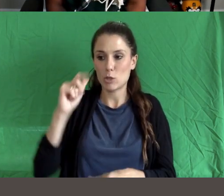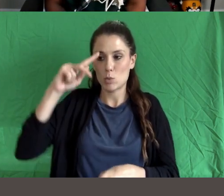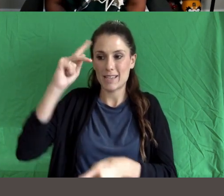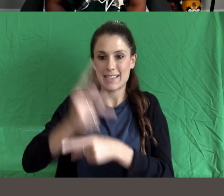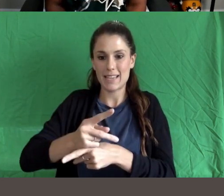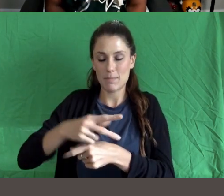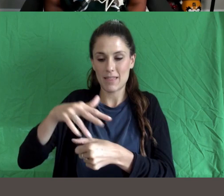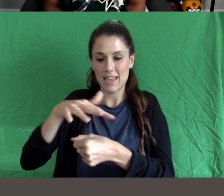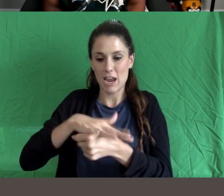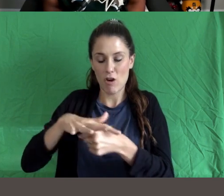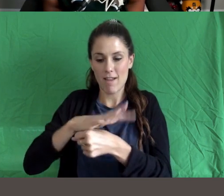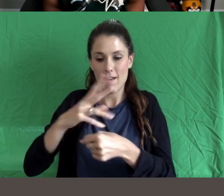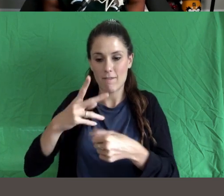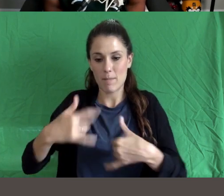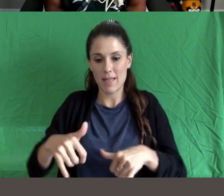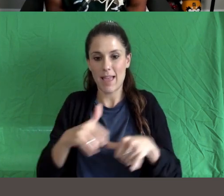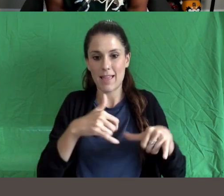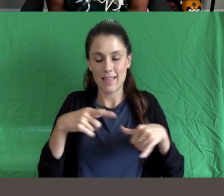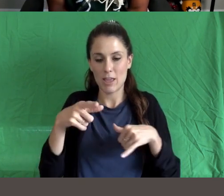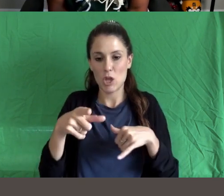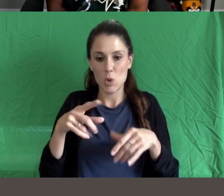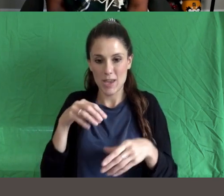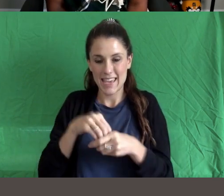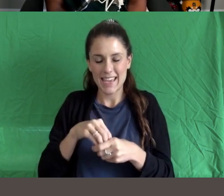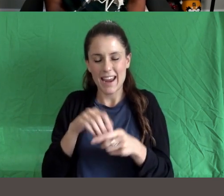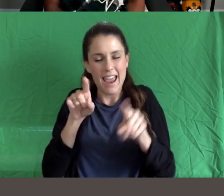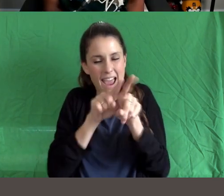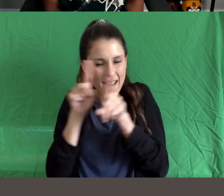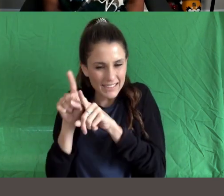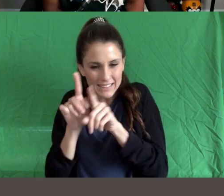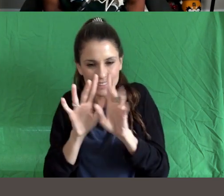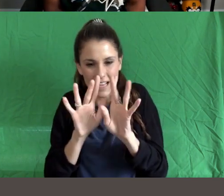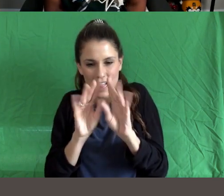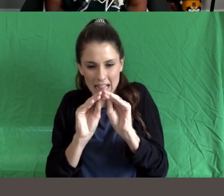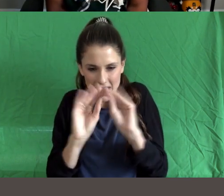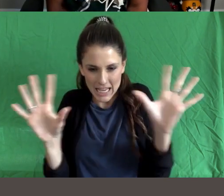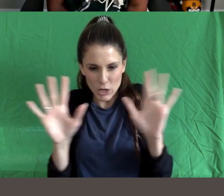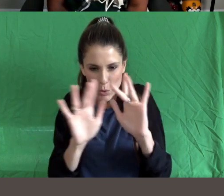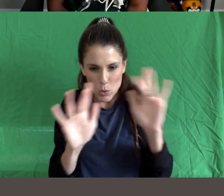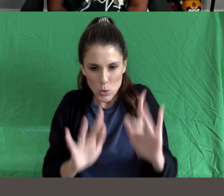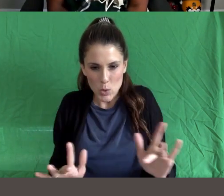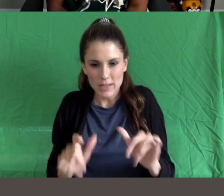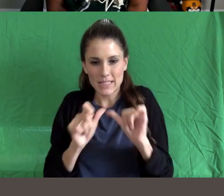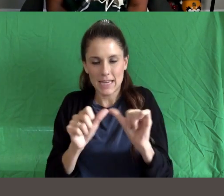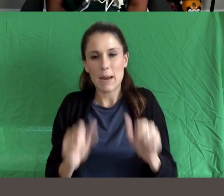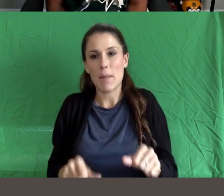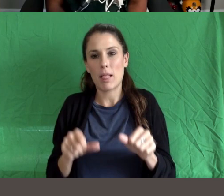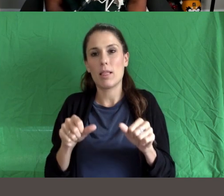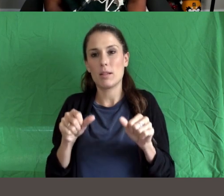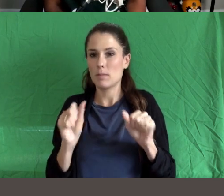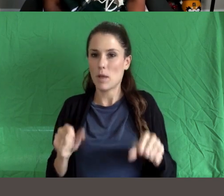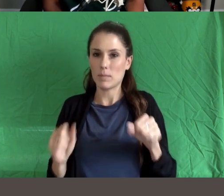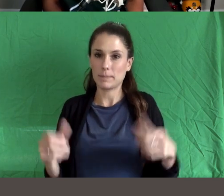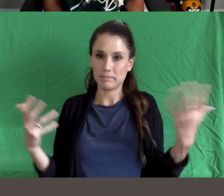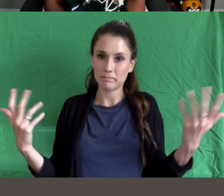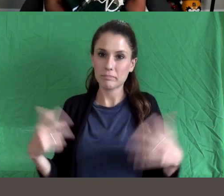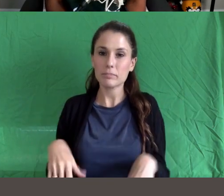the area of play that you're in as clear and sustainable as possible. Now, there isn't a